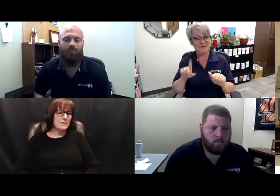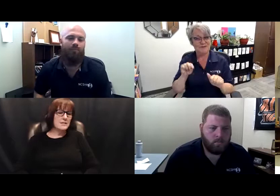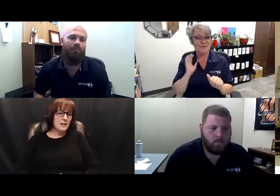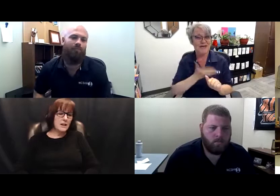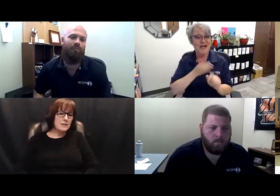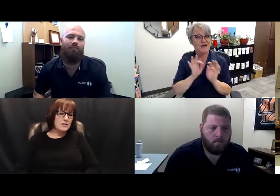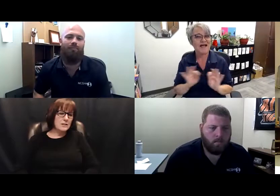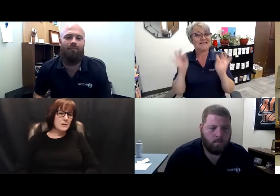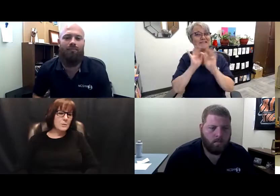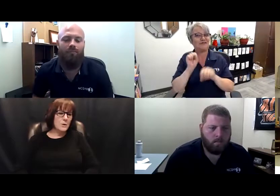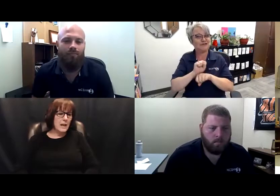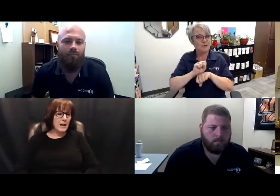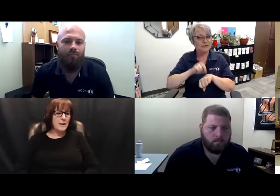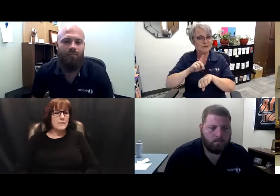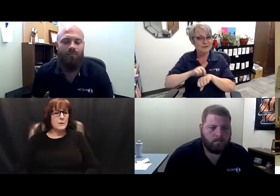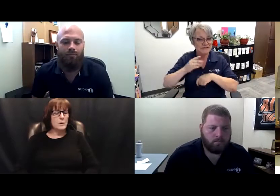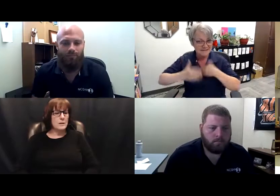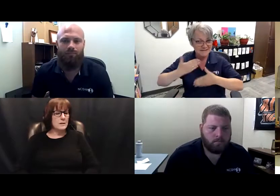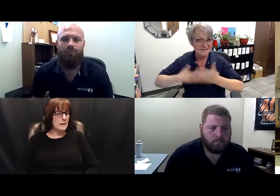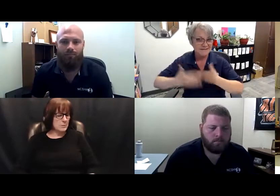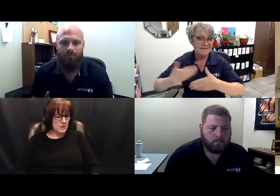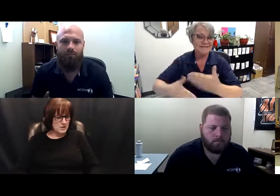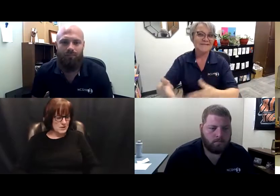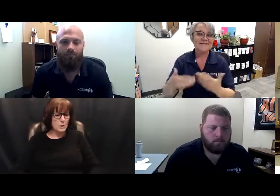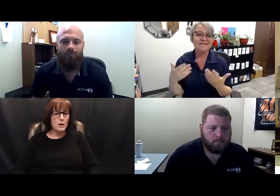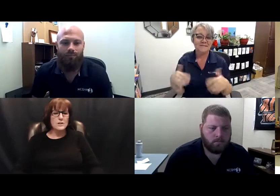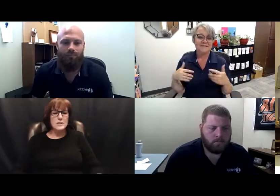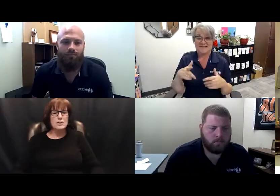technology that we have that enables us to do our essential